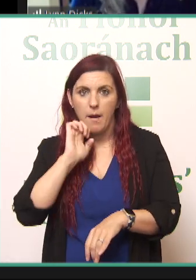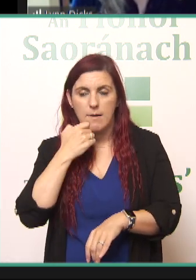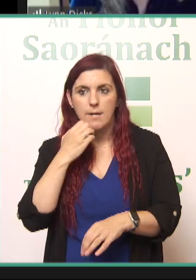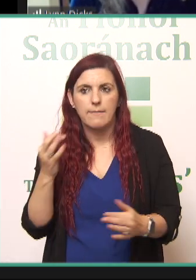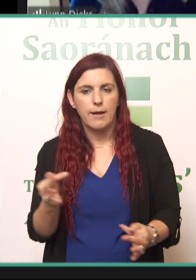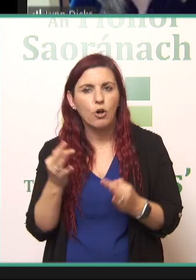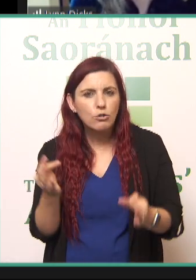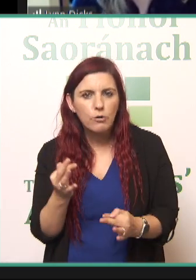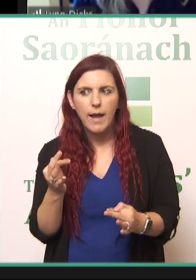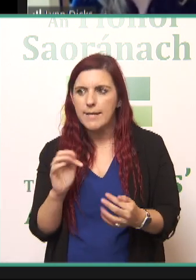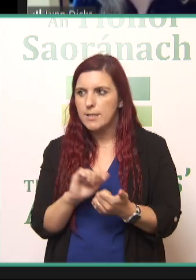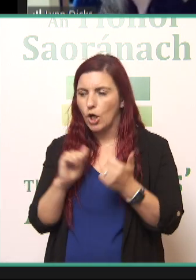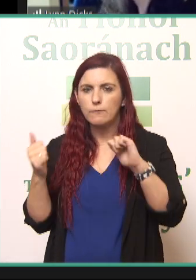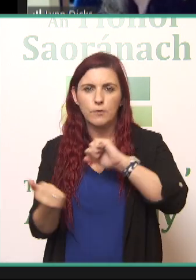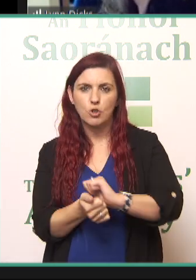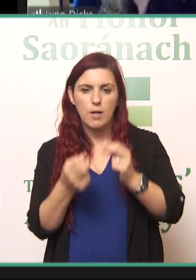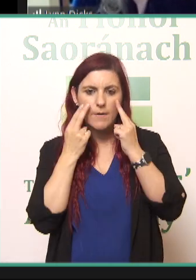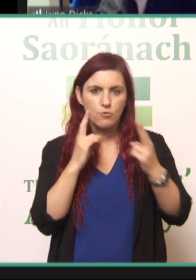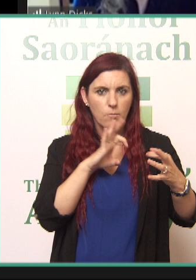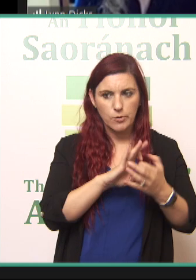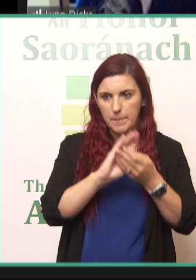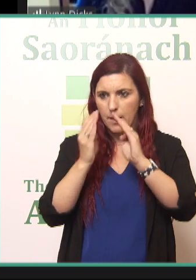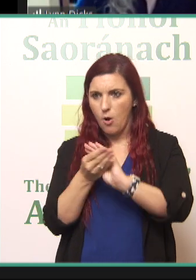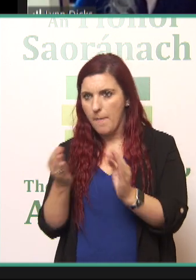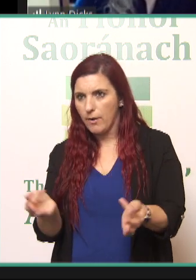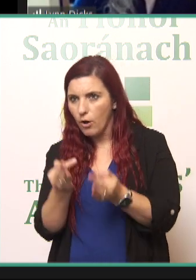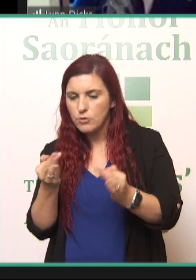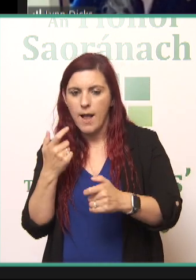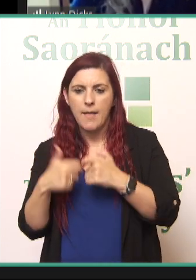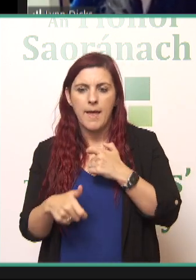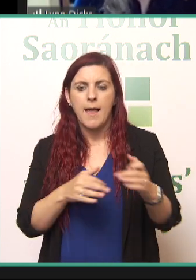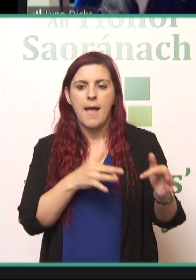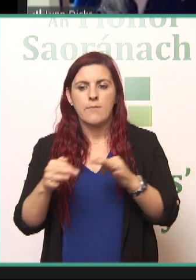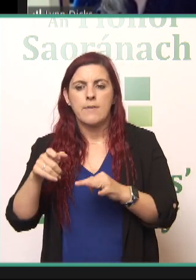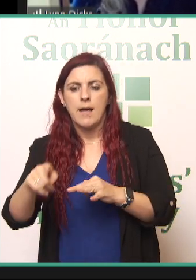of natural habitat to Agriculture and when the following that the intensification of the land